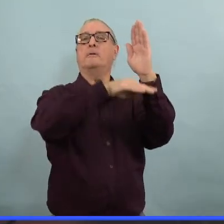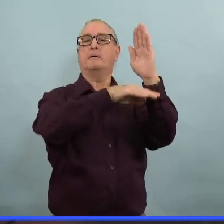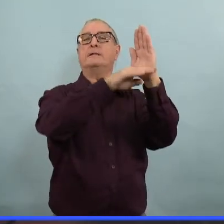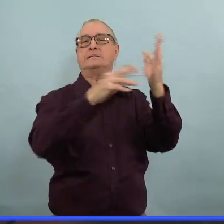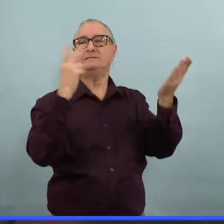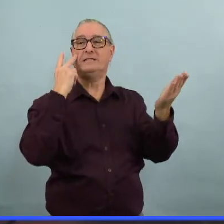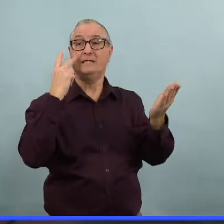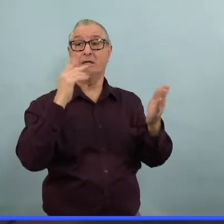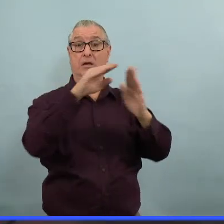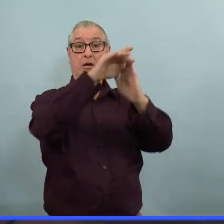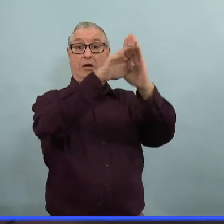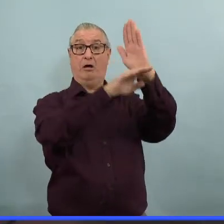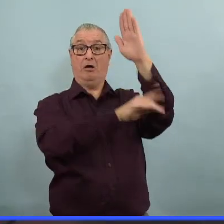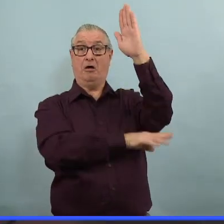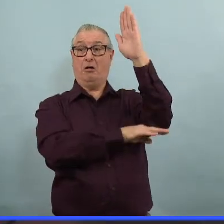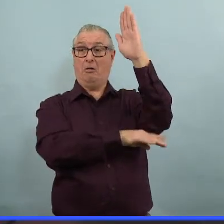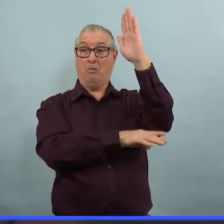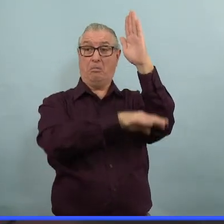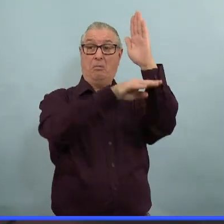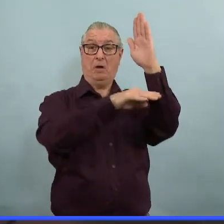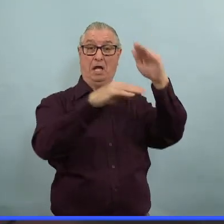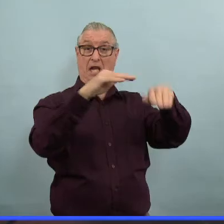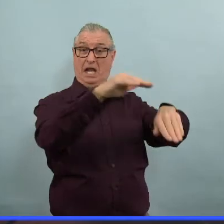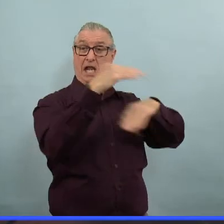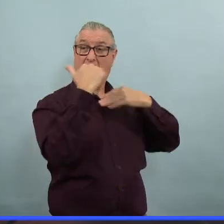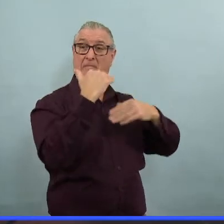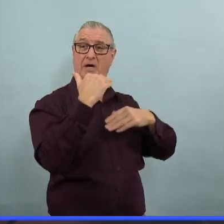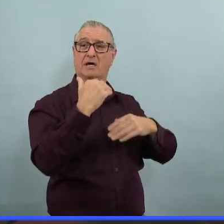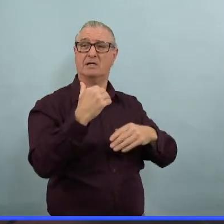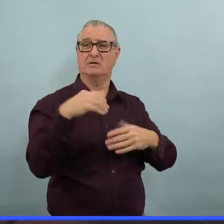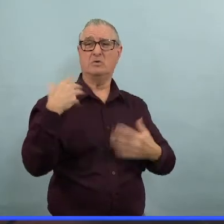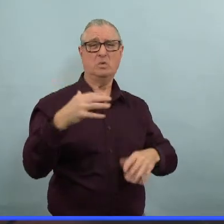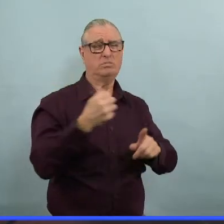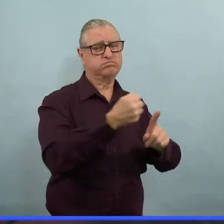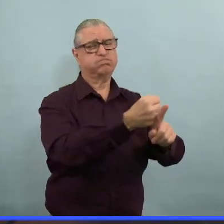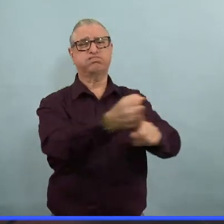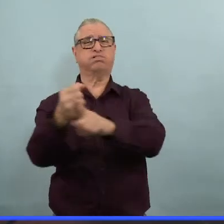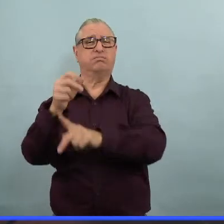and so it's a matter of trying to to find that balance which is which is difficult but we feel